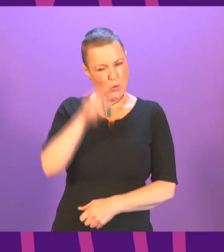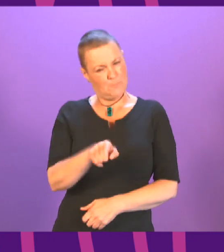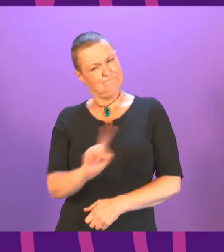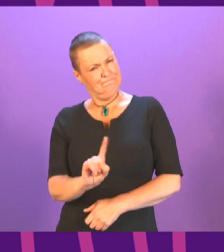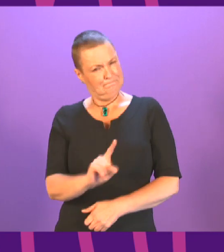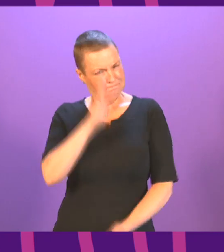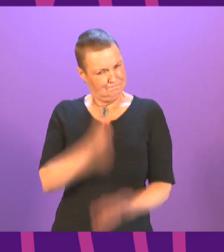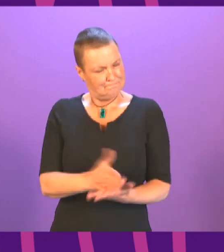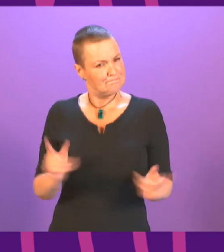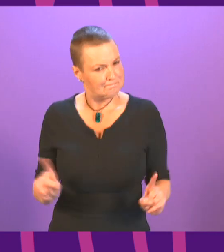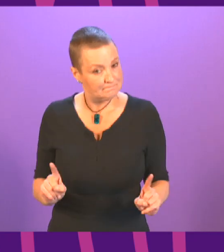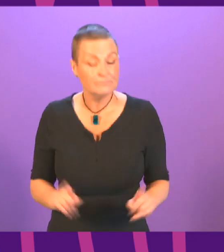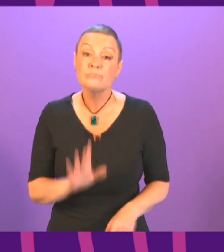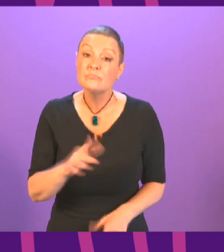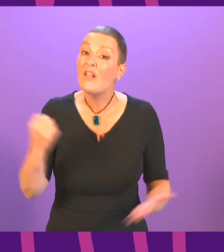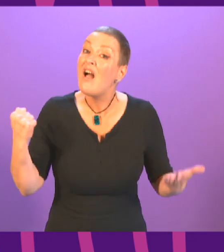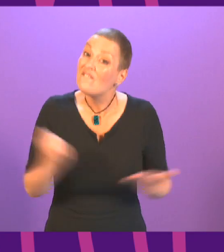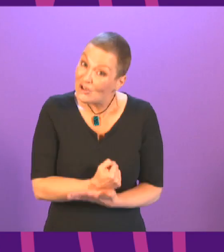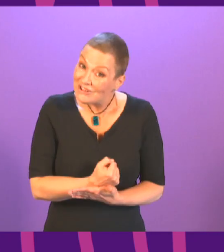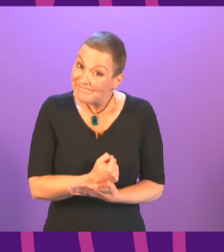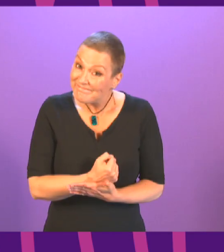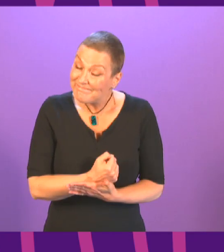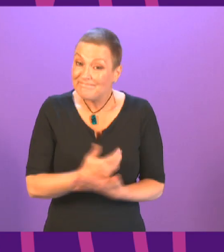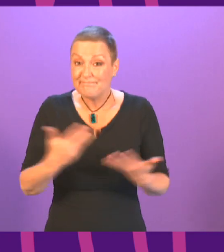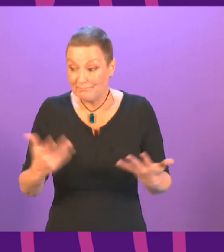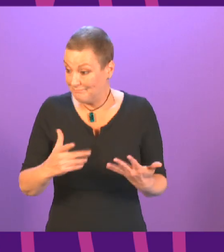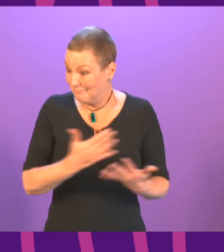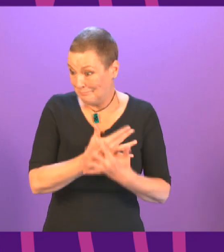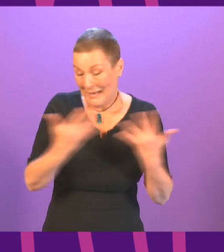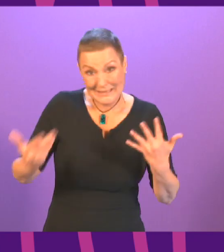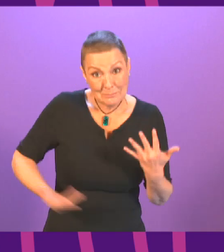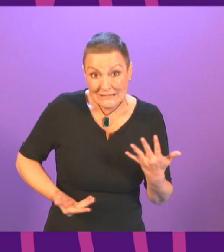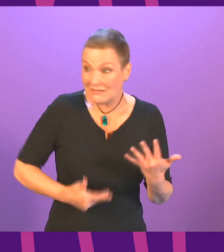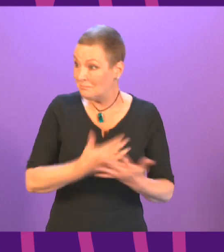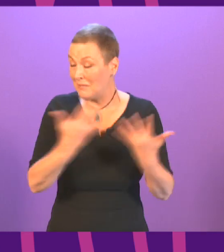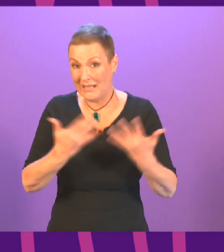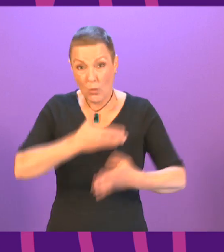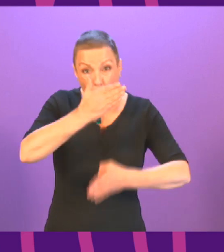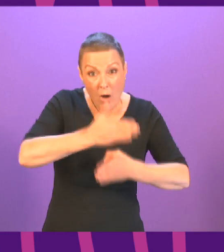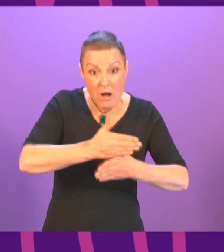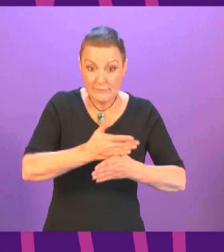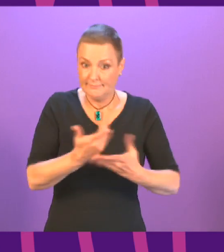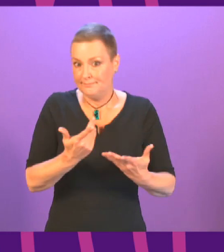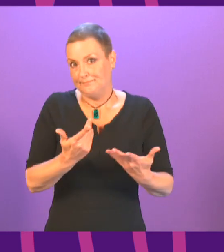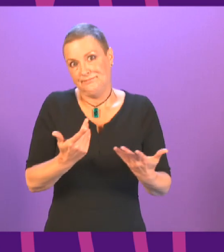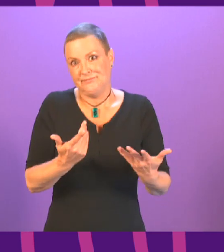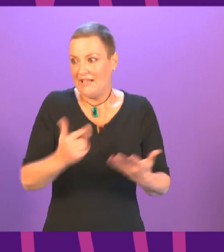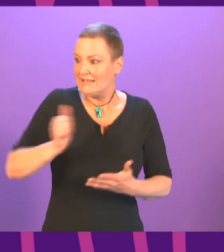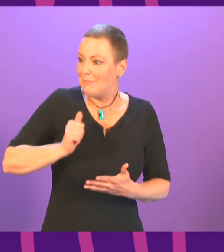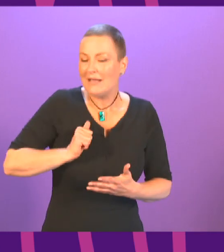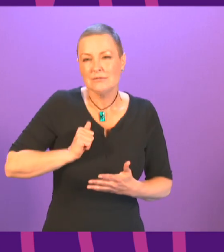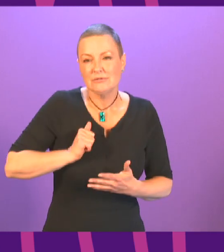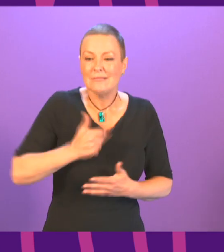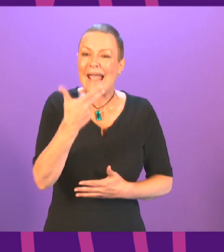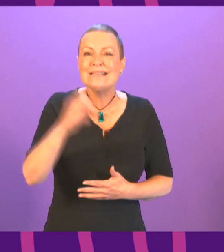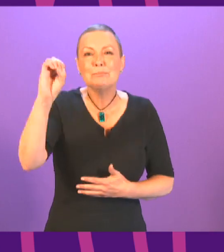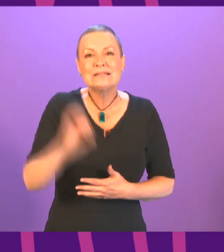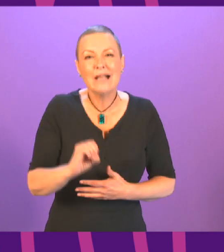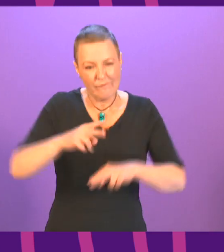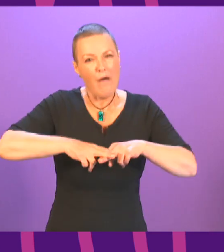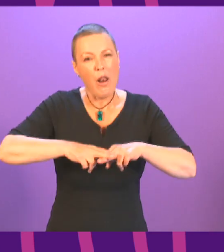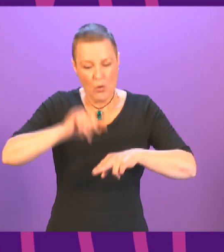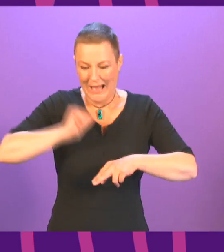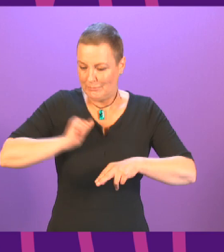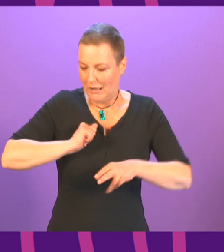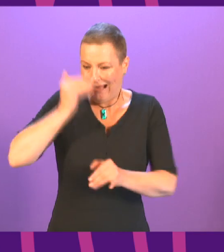Unfortunately, because many businesses and workers expected the existing furlough scheme